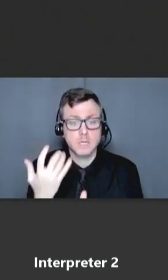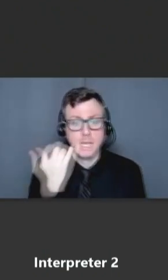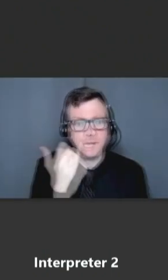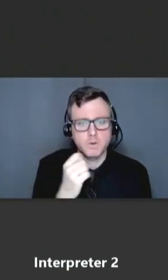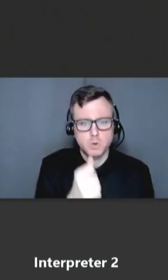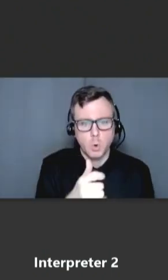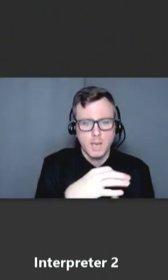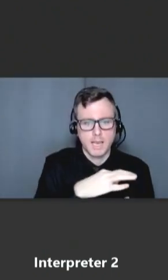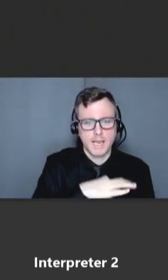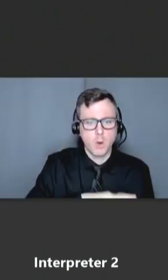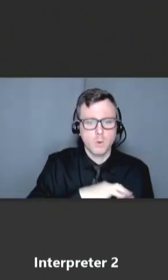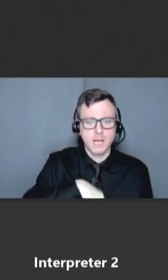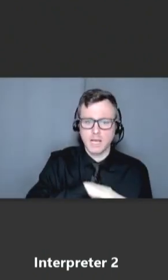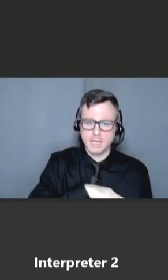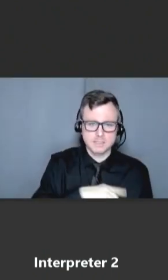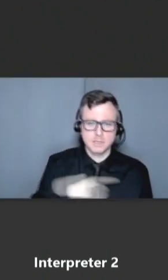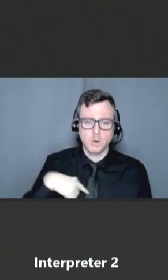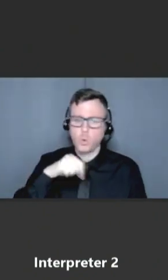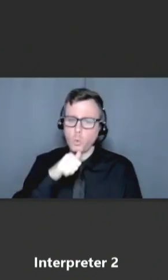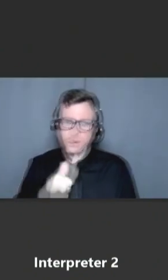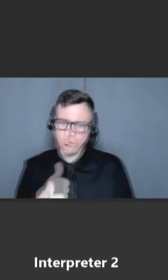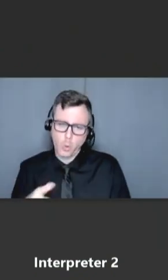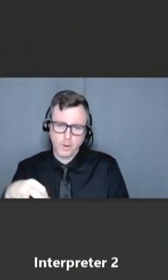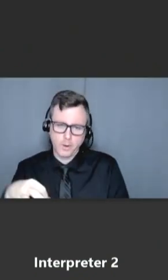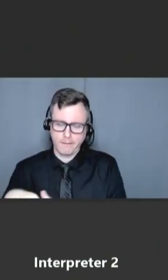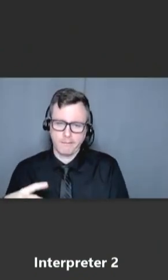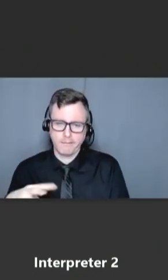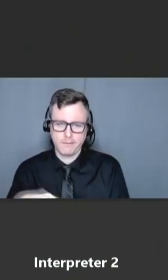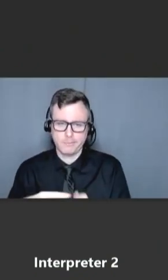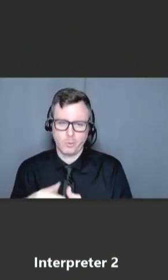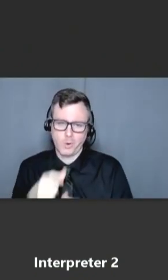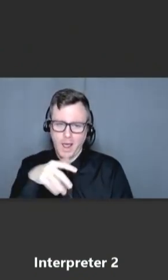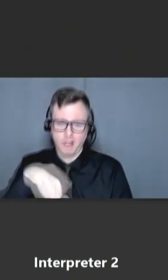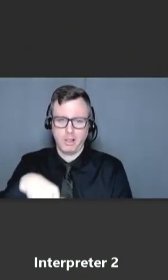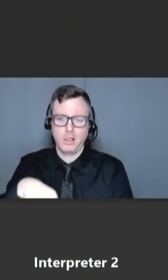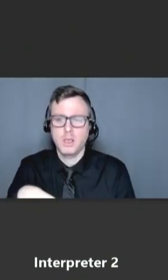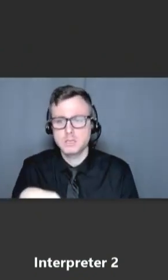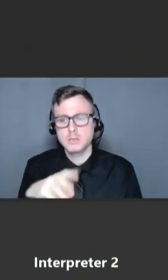we don't count, and for too many years, LGBTQ communities have not been counted when it